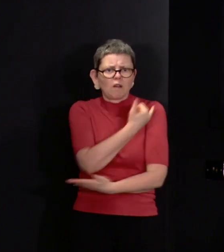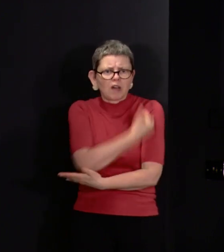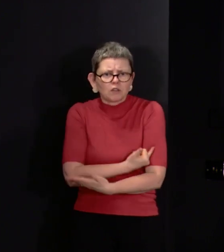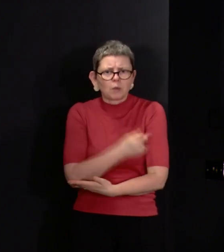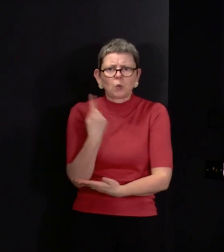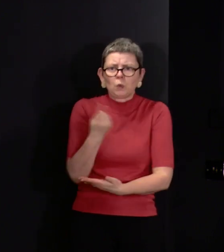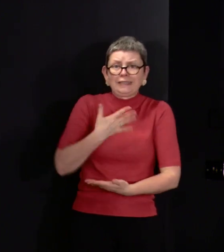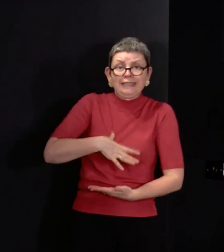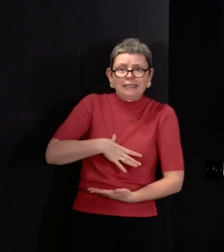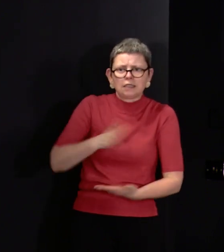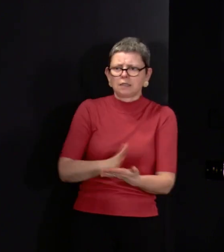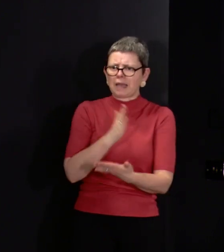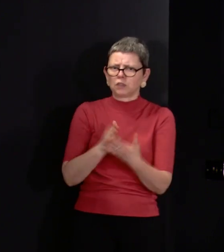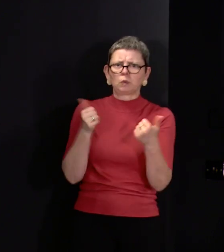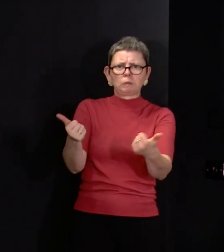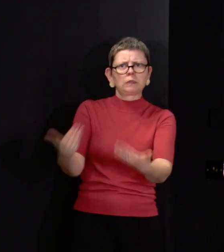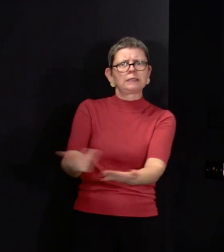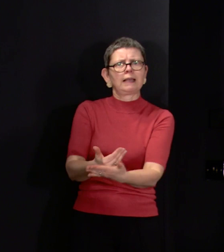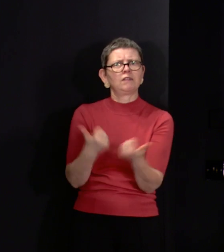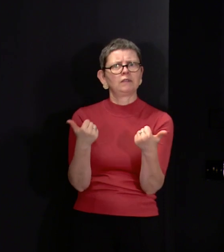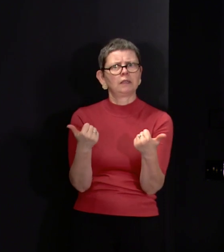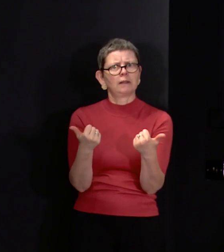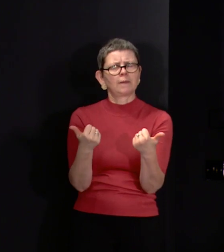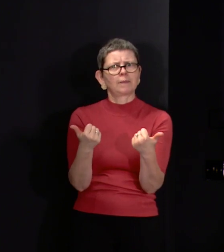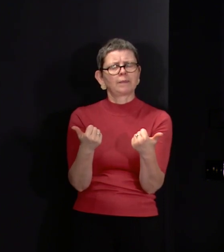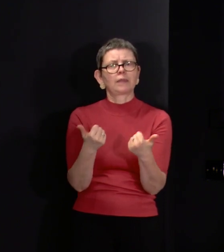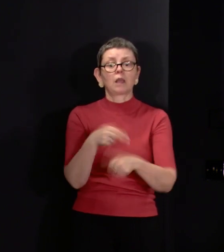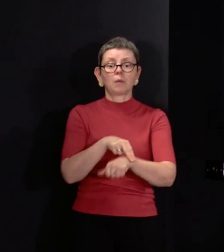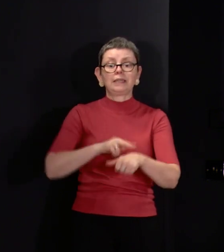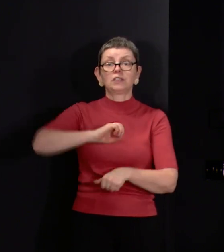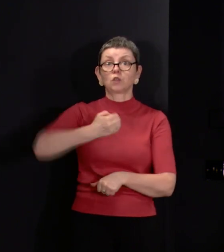ensure fairness and the rule of law. Police Scotland officers and staff are